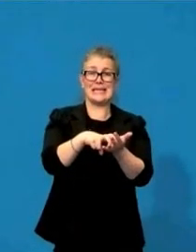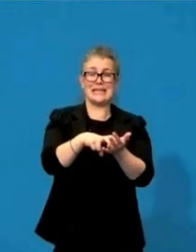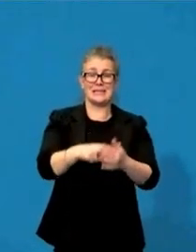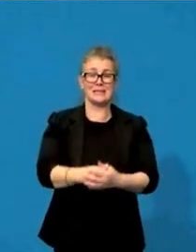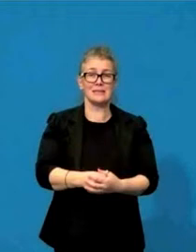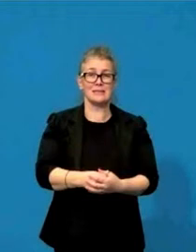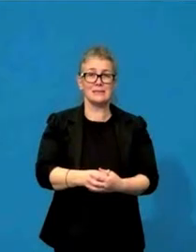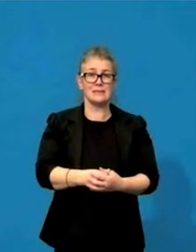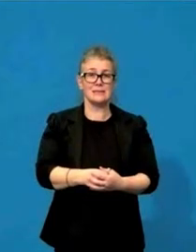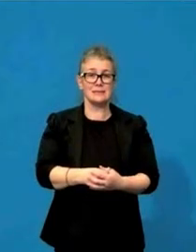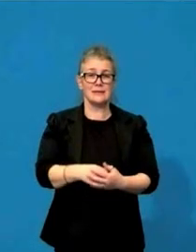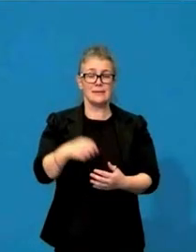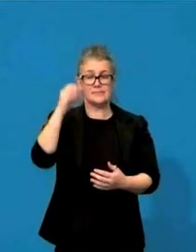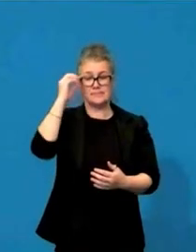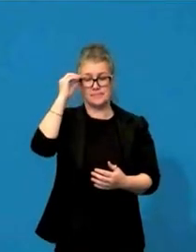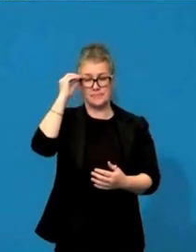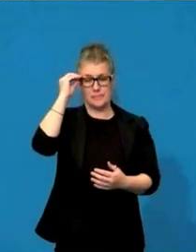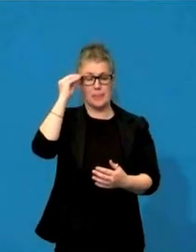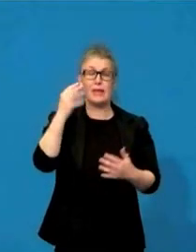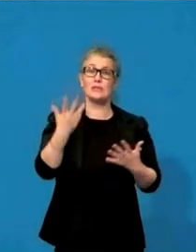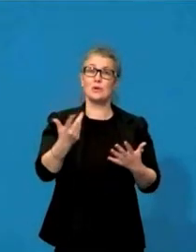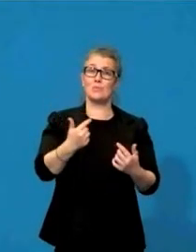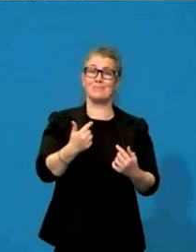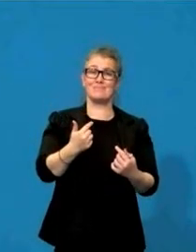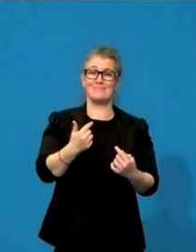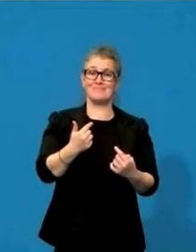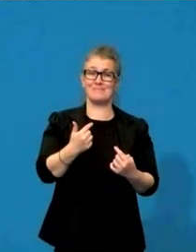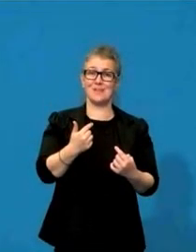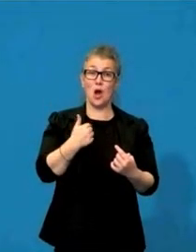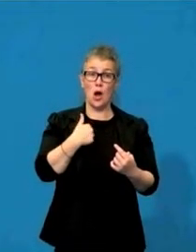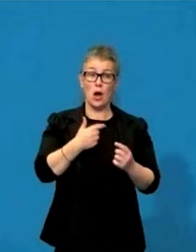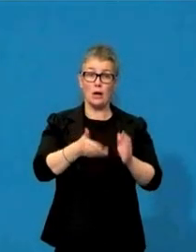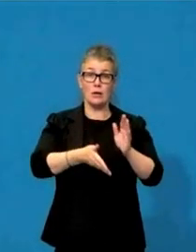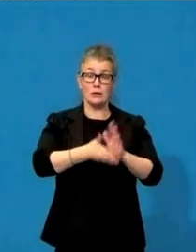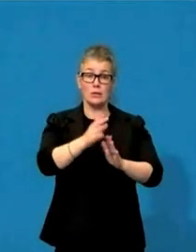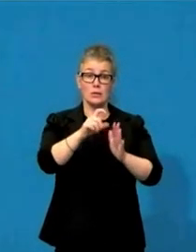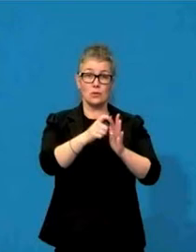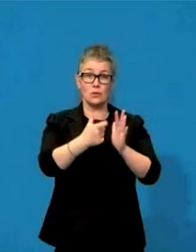And I kind of - I see my doctor to provide a support letter to try to hurry up the hoist